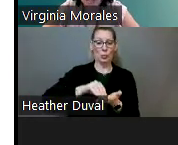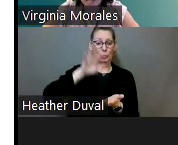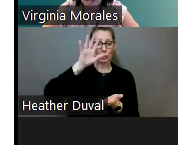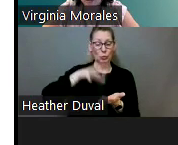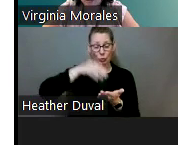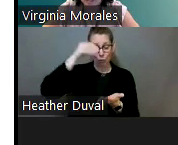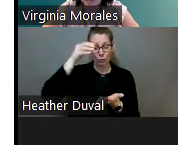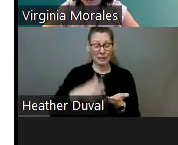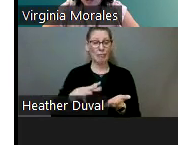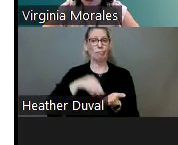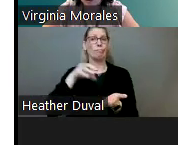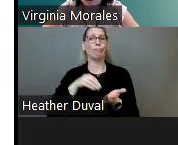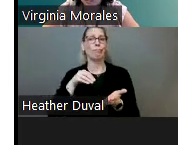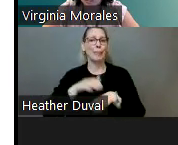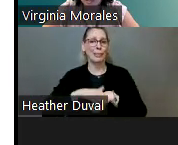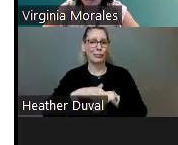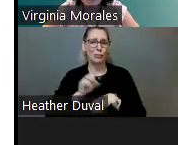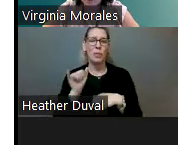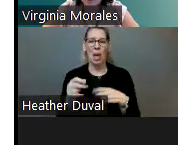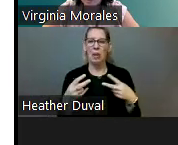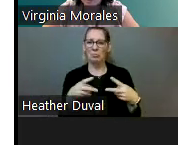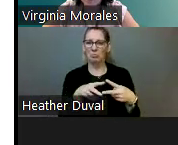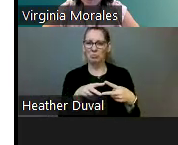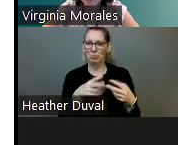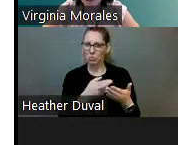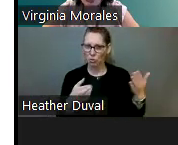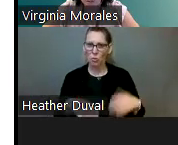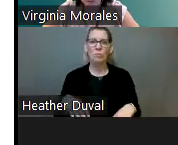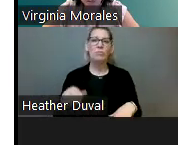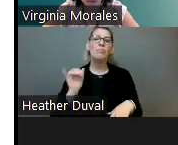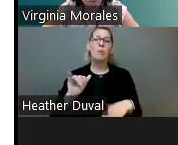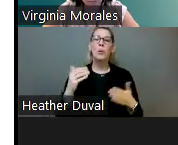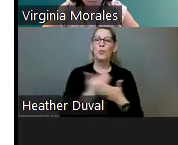contained within these two resources. The other resource being the newcomer toolkit